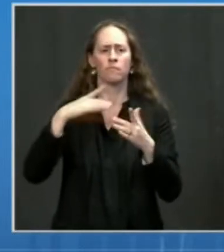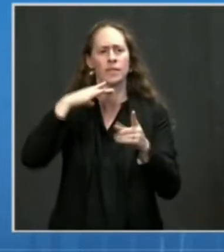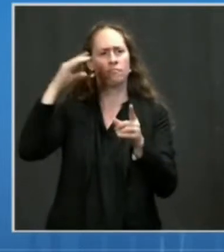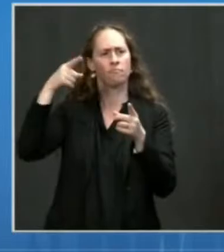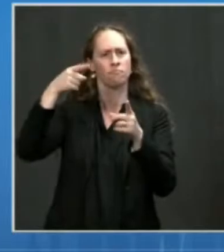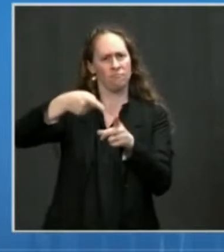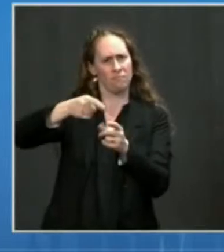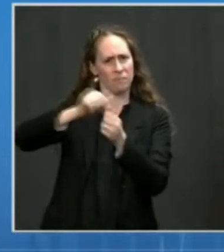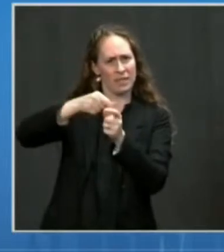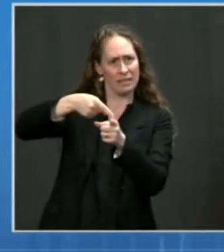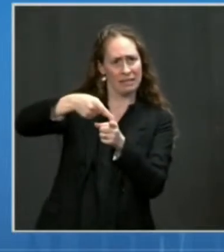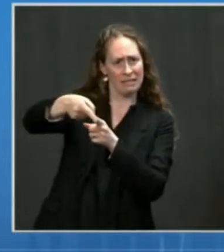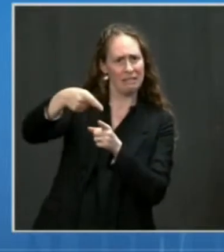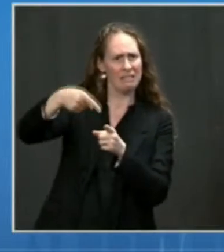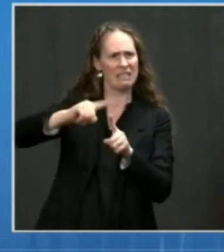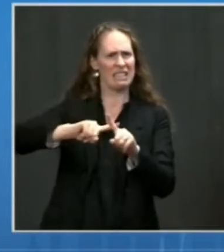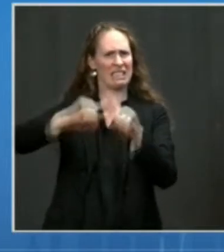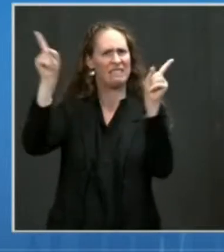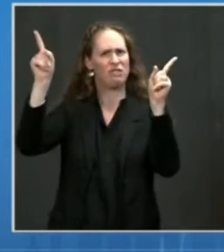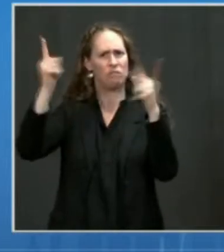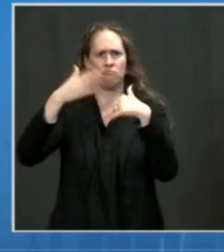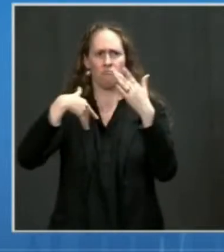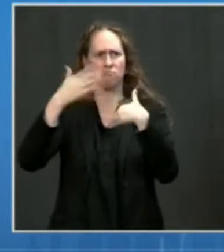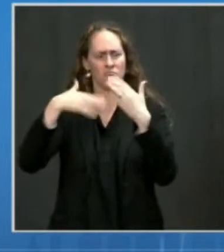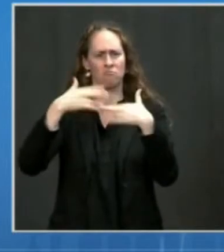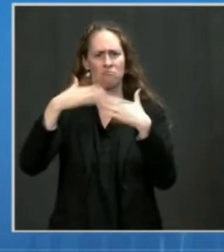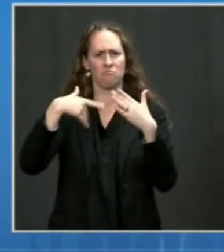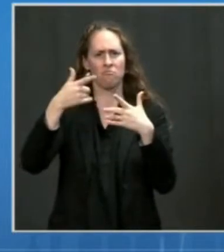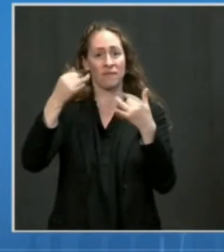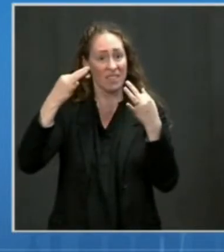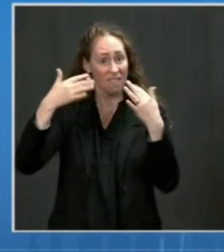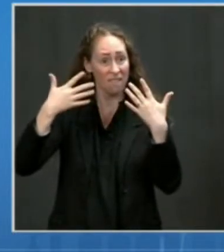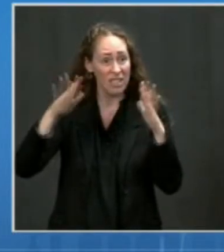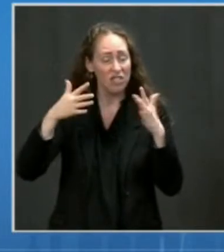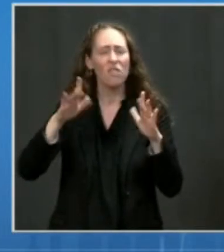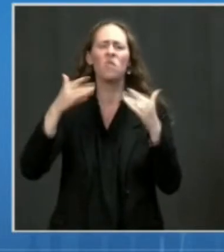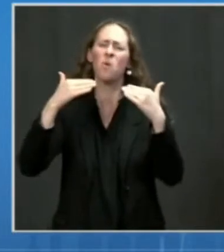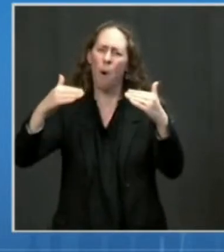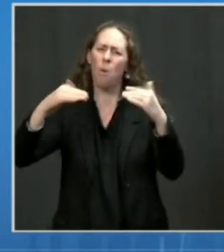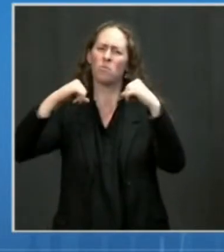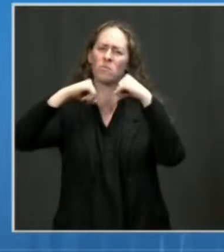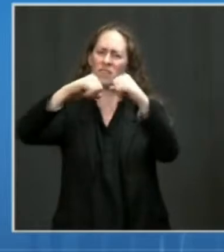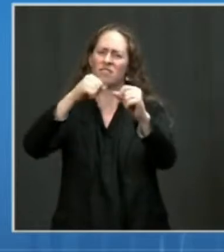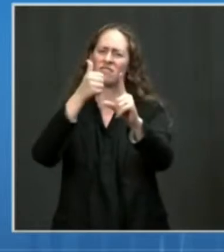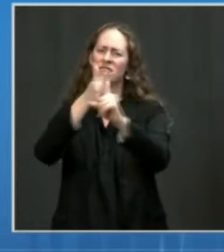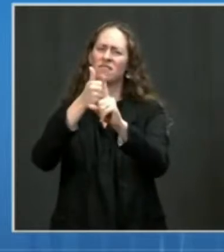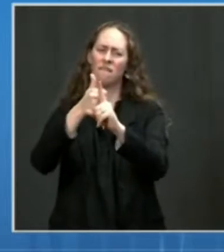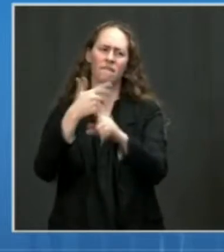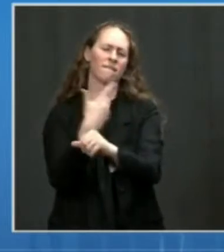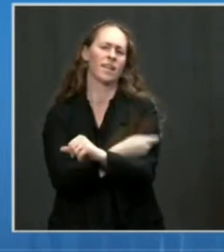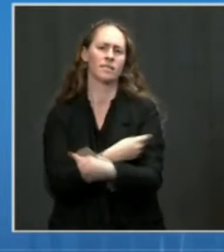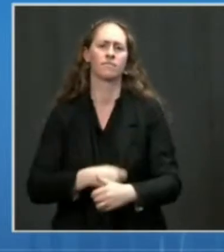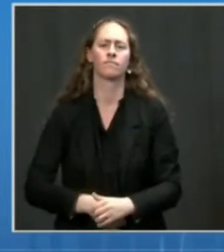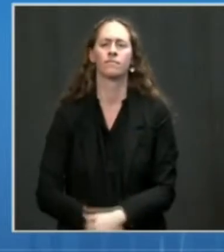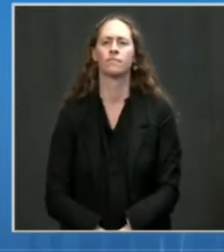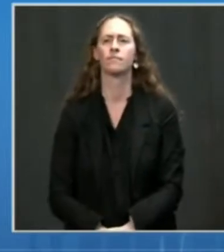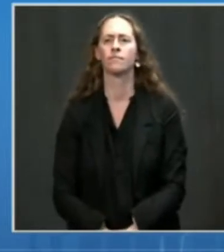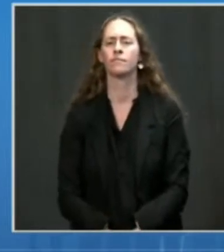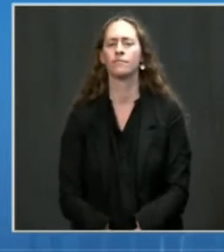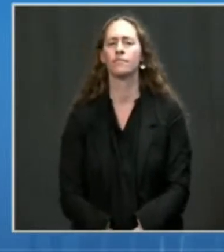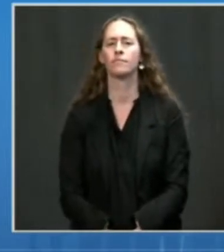INFECTED PREVIOUSLY, IN THE CON